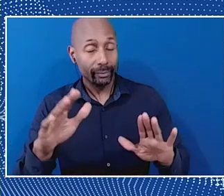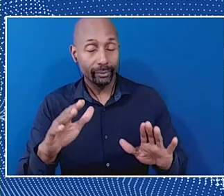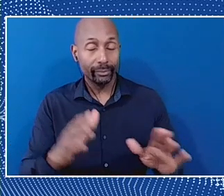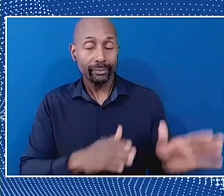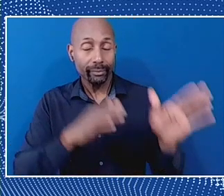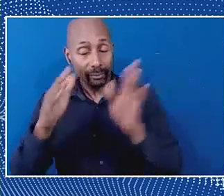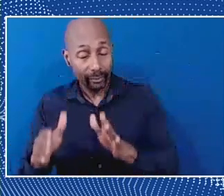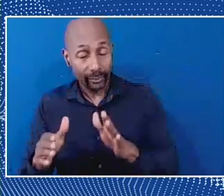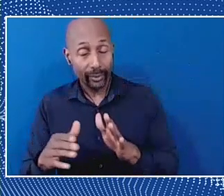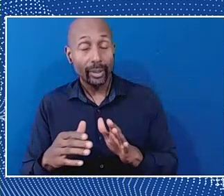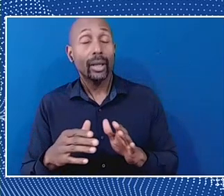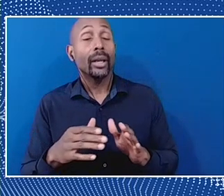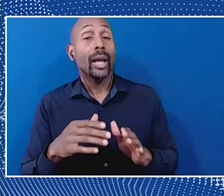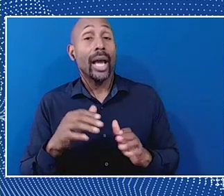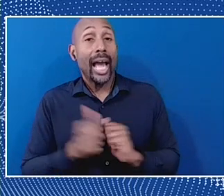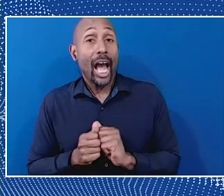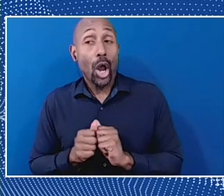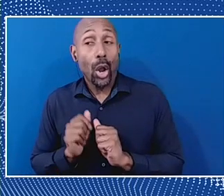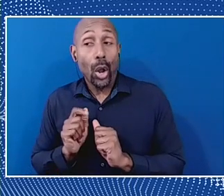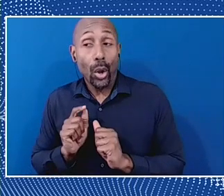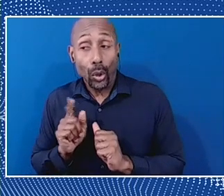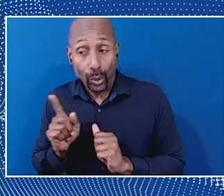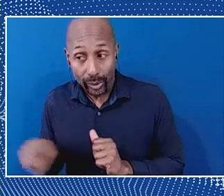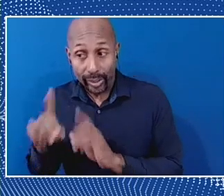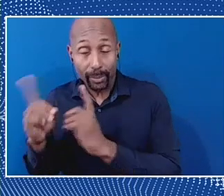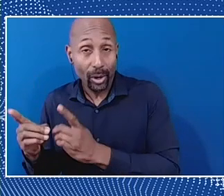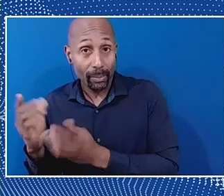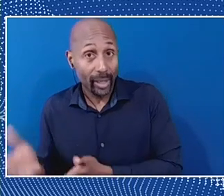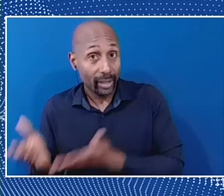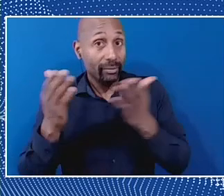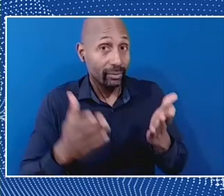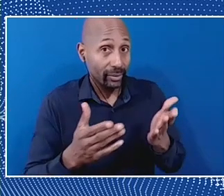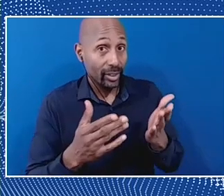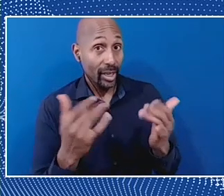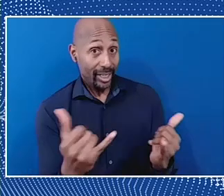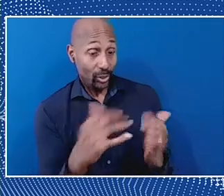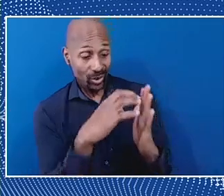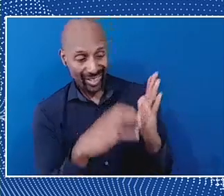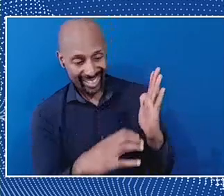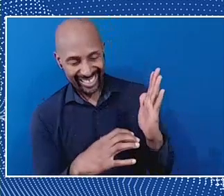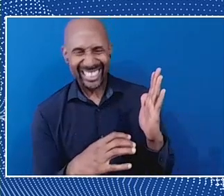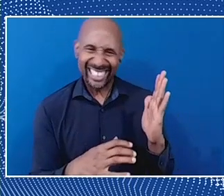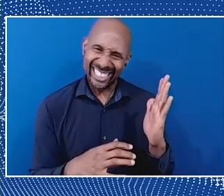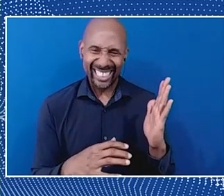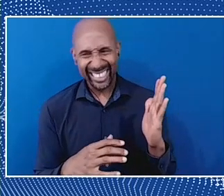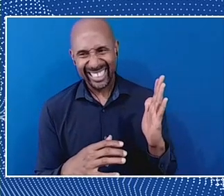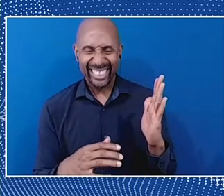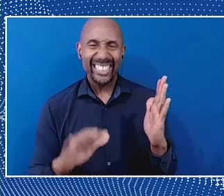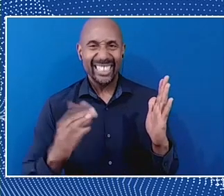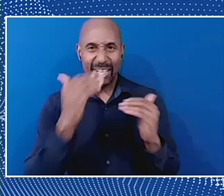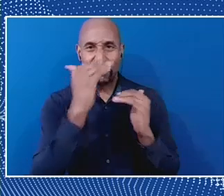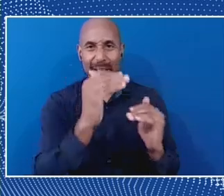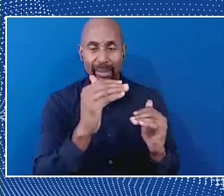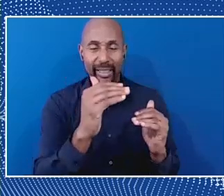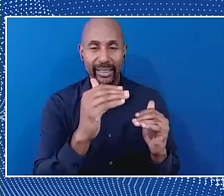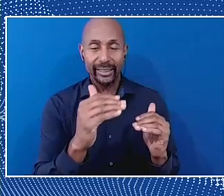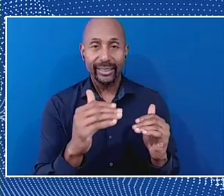be as limiting, even though I am very supportive of having open-ended authority here. I think we should state that the